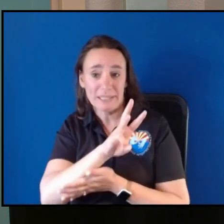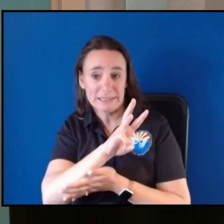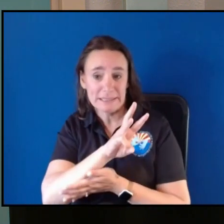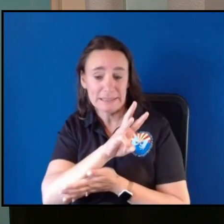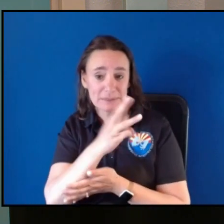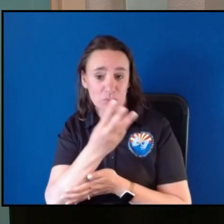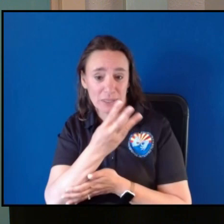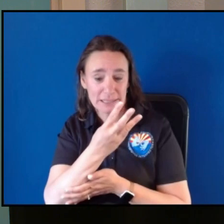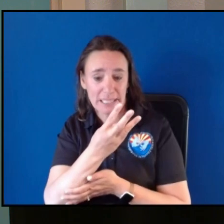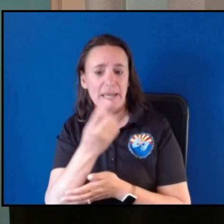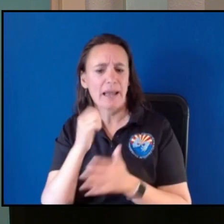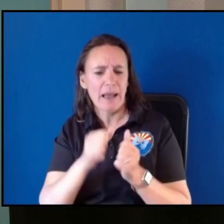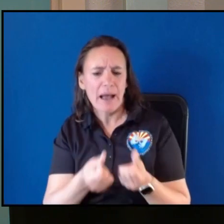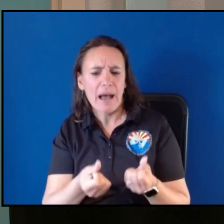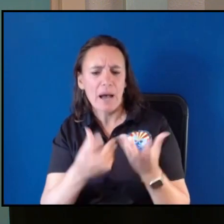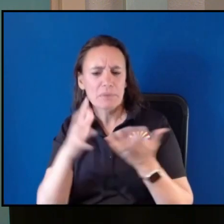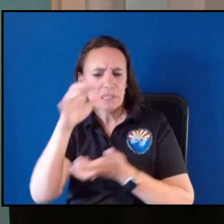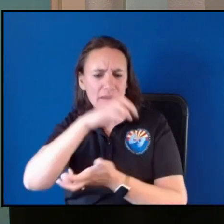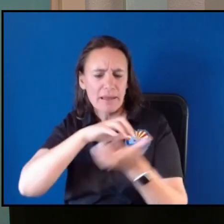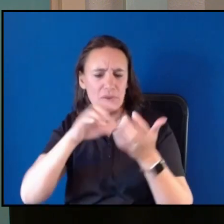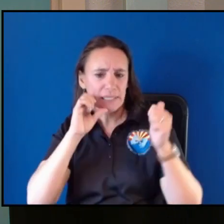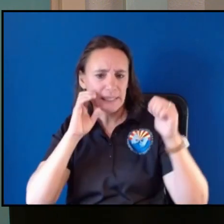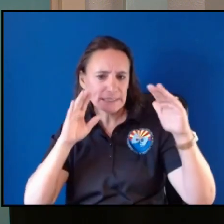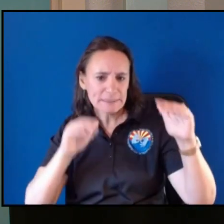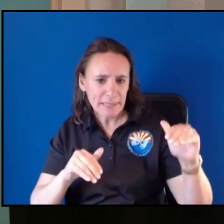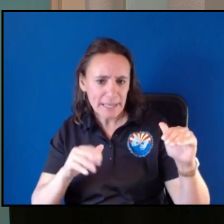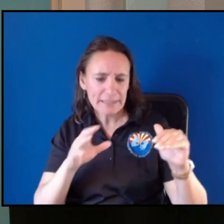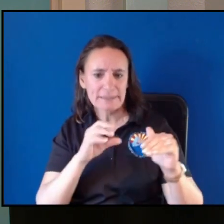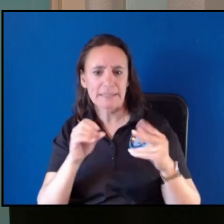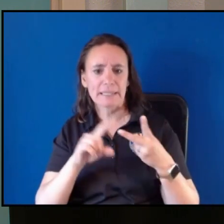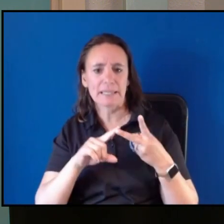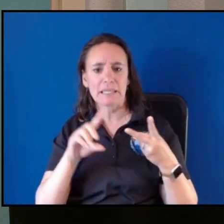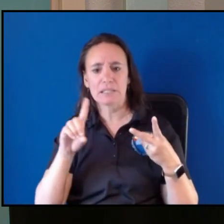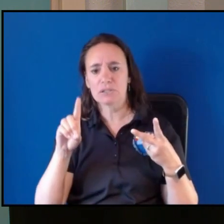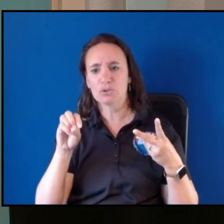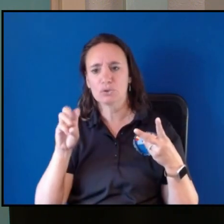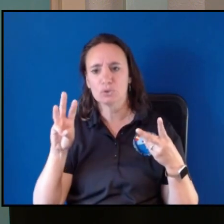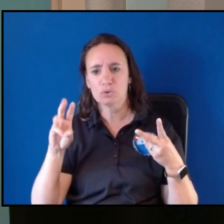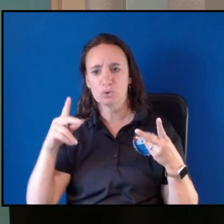those dew points that I've been talking about. What kind of moisture amounts are in the atmosphere and then relative humidity.